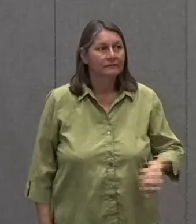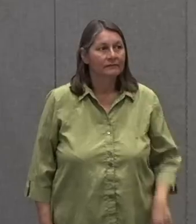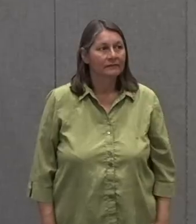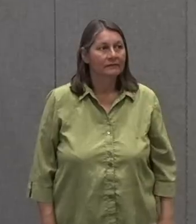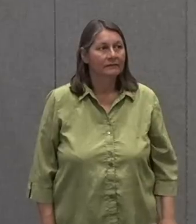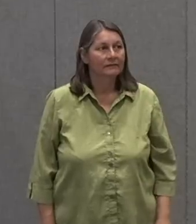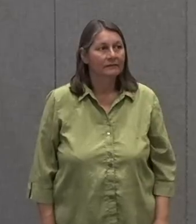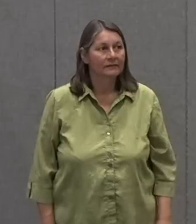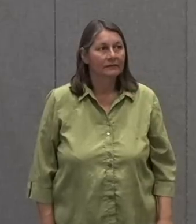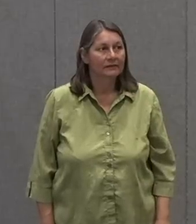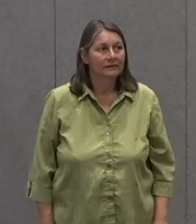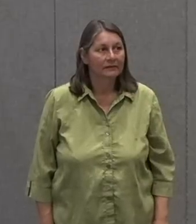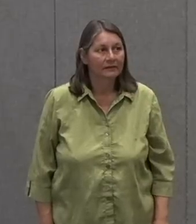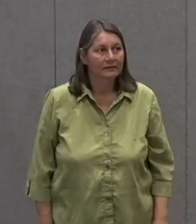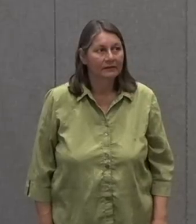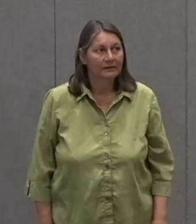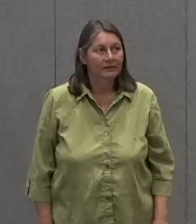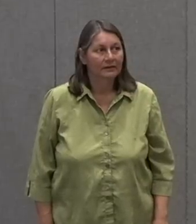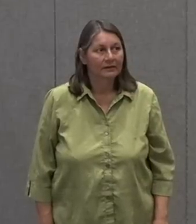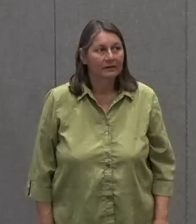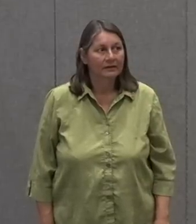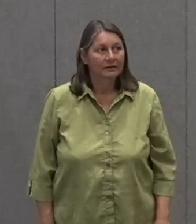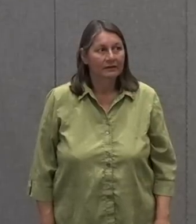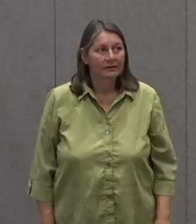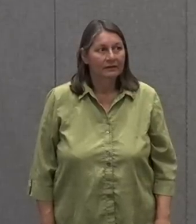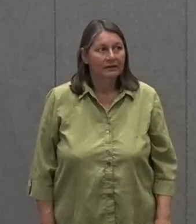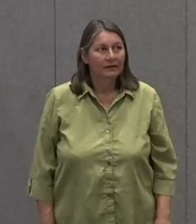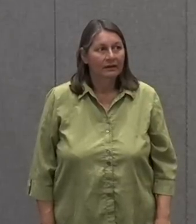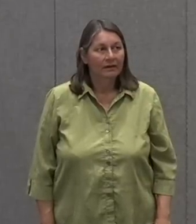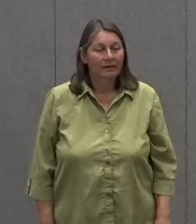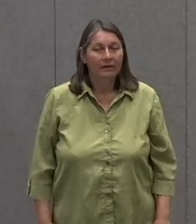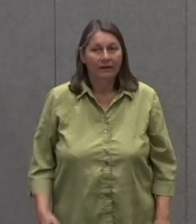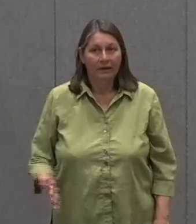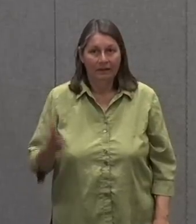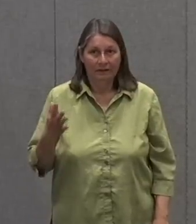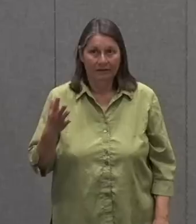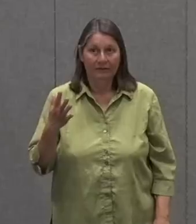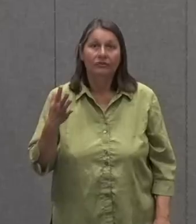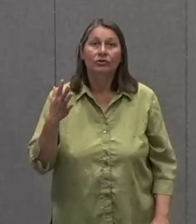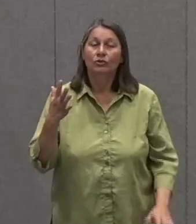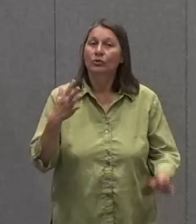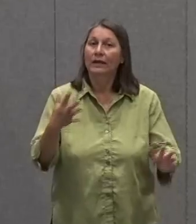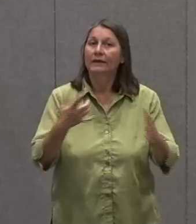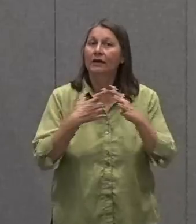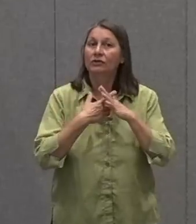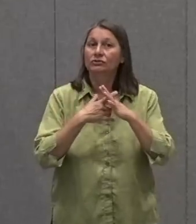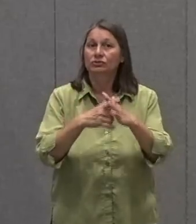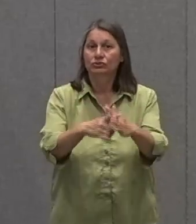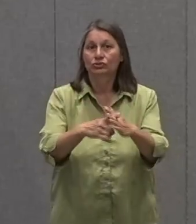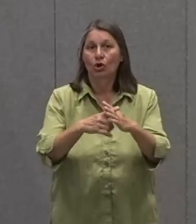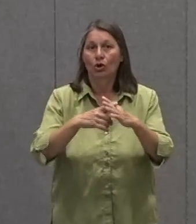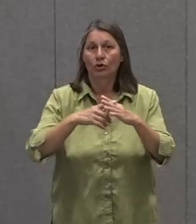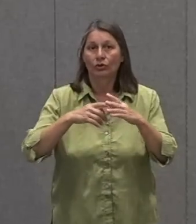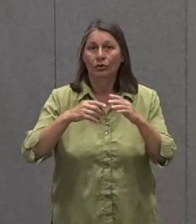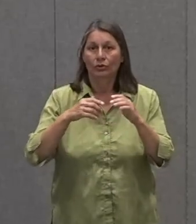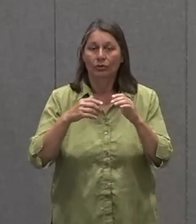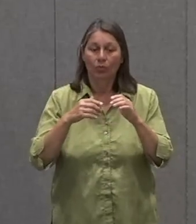that we'll start with, that we have all the numbers, one through 10, and then I have all the numbers,